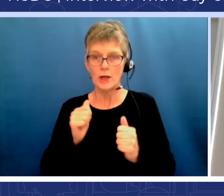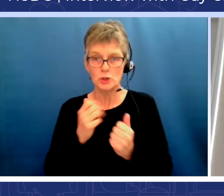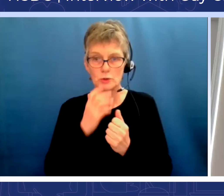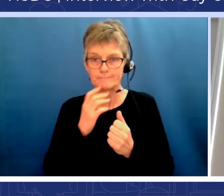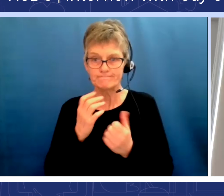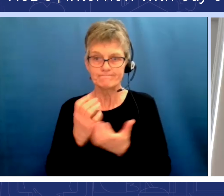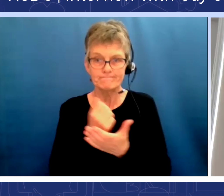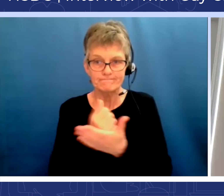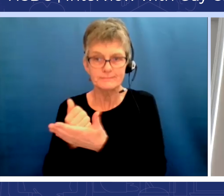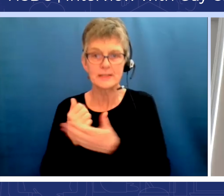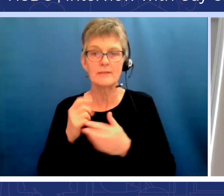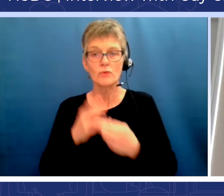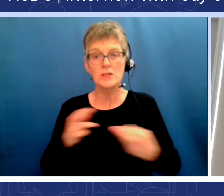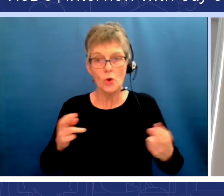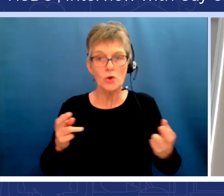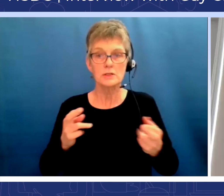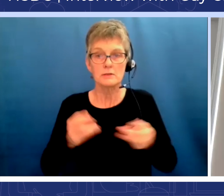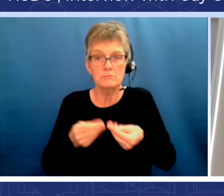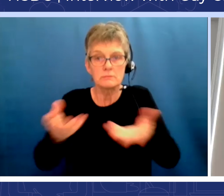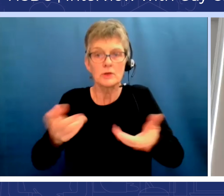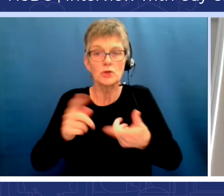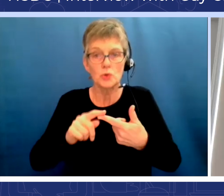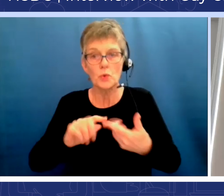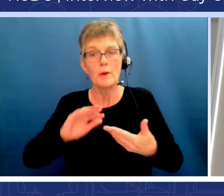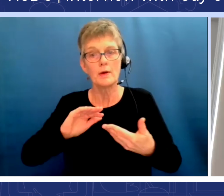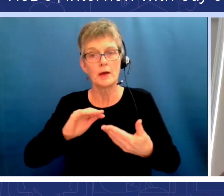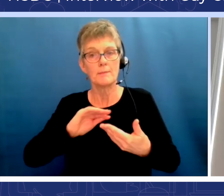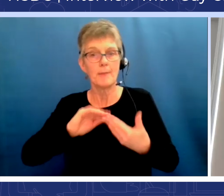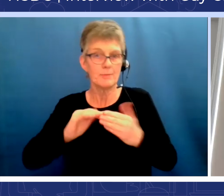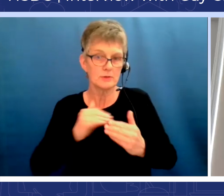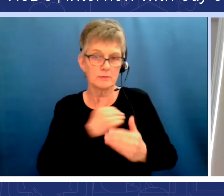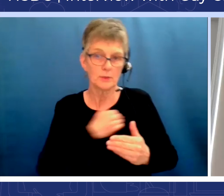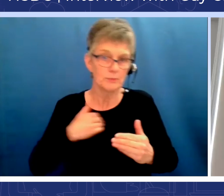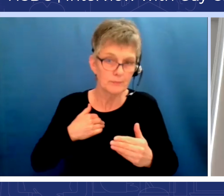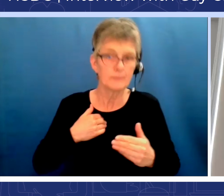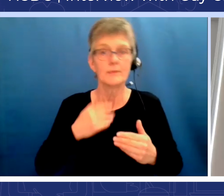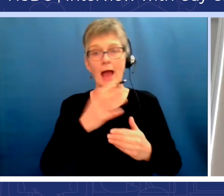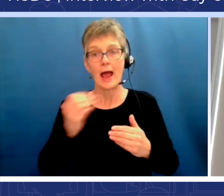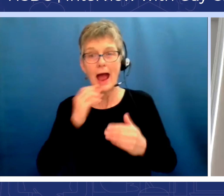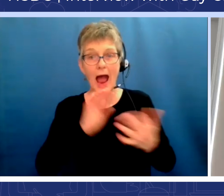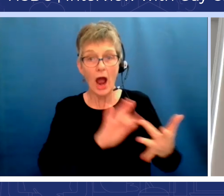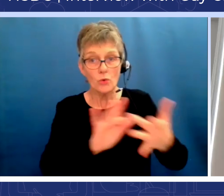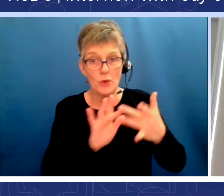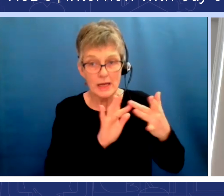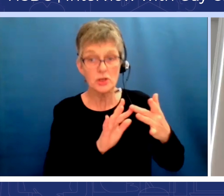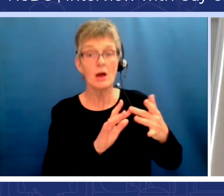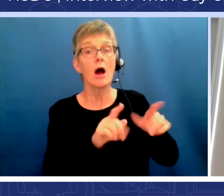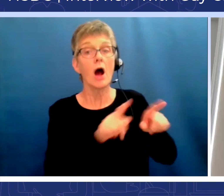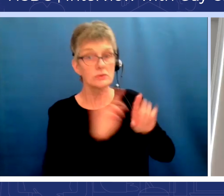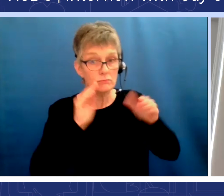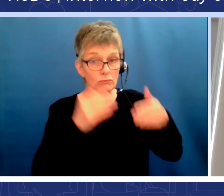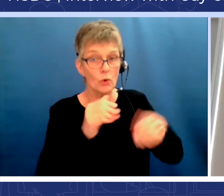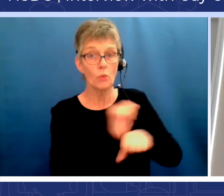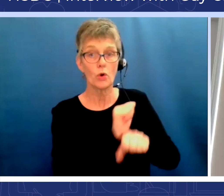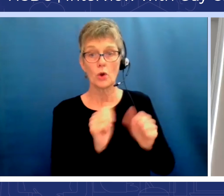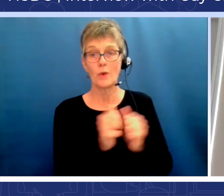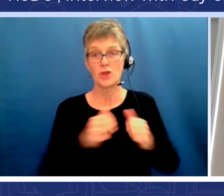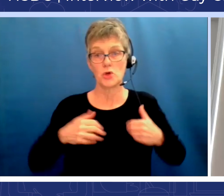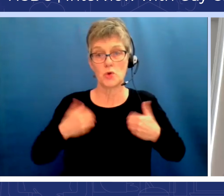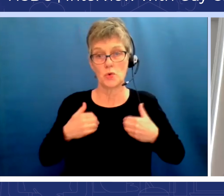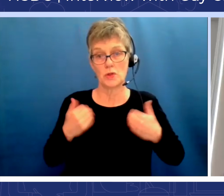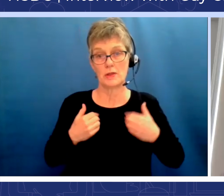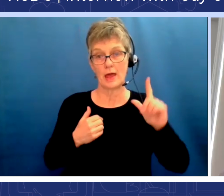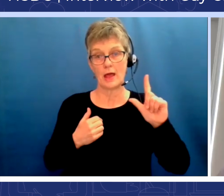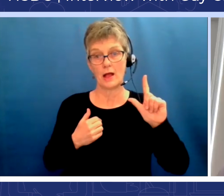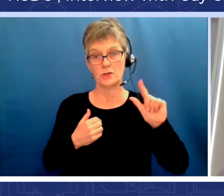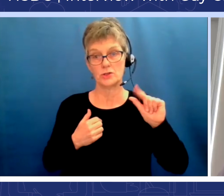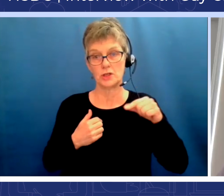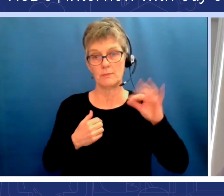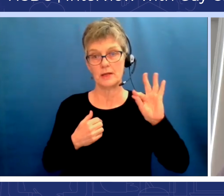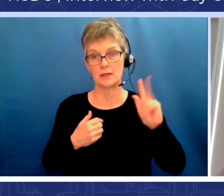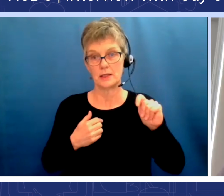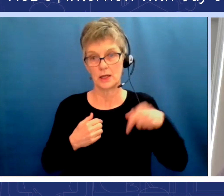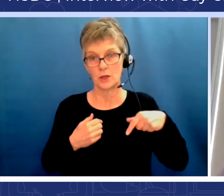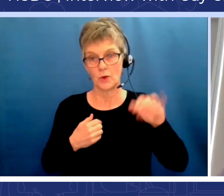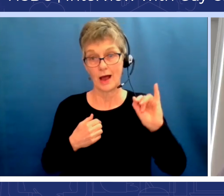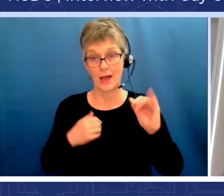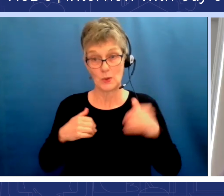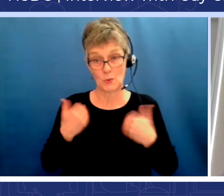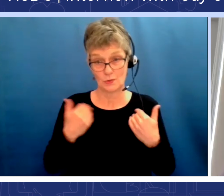members. We do outreach as well as work specifically on an individualized level with LGBTQI Youth.